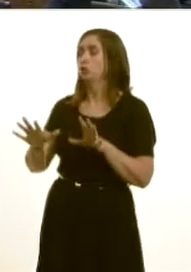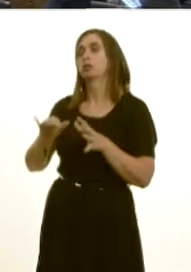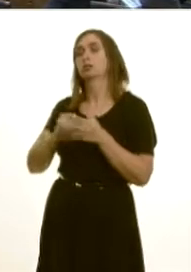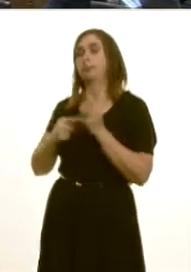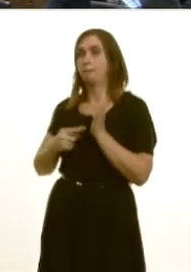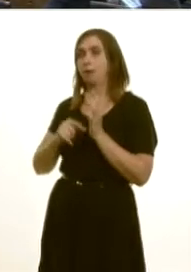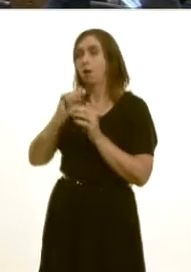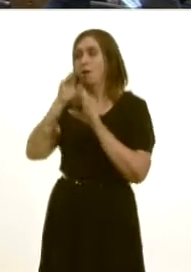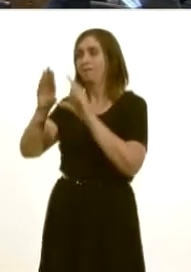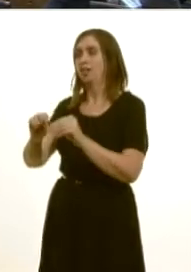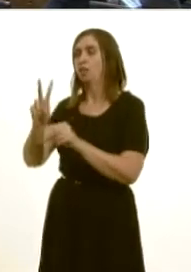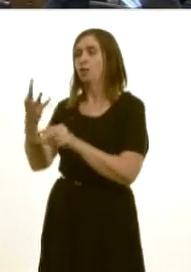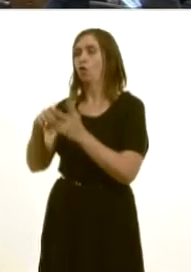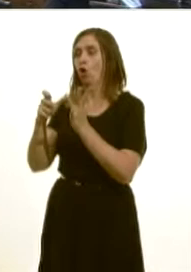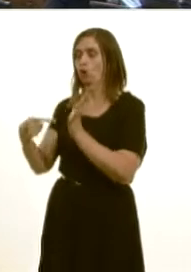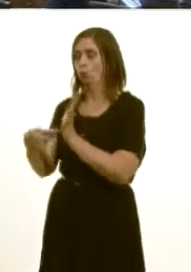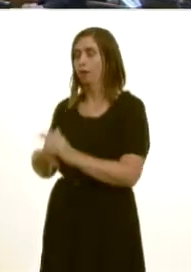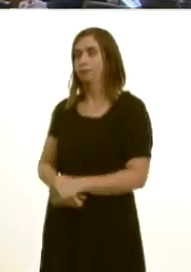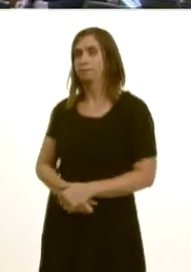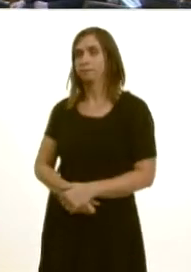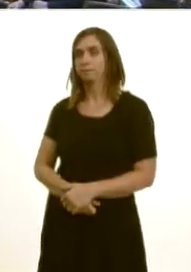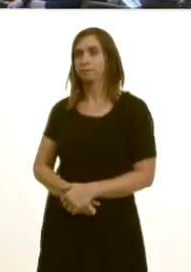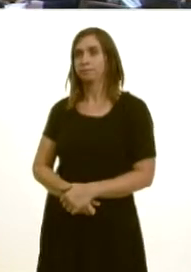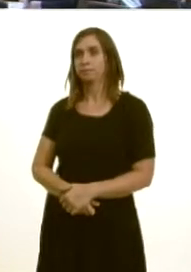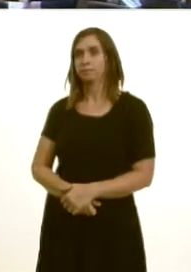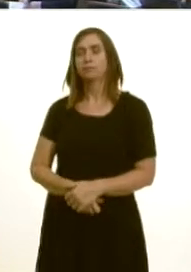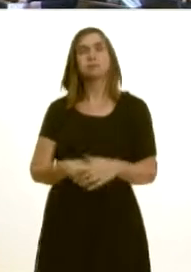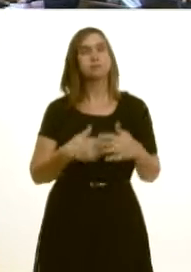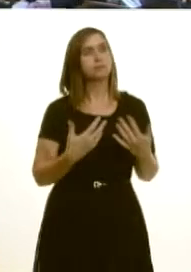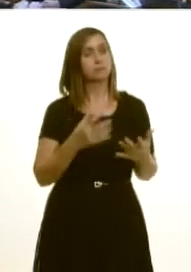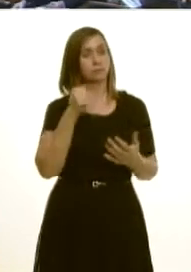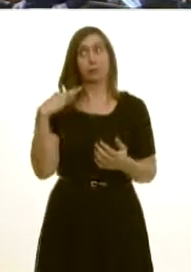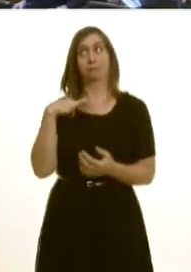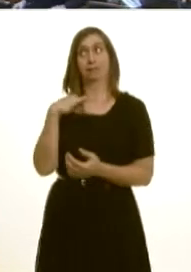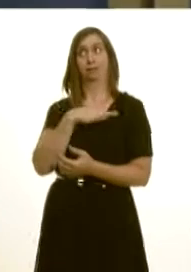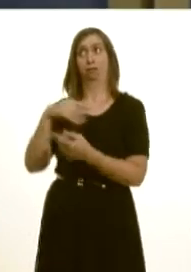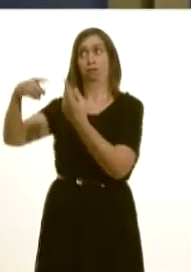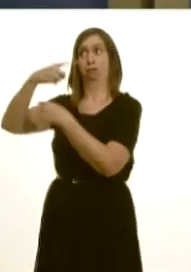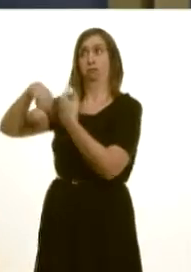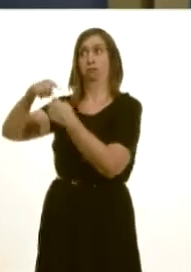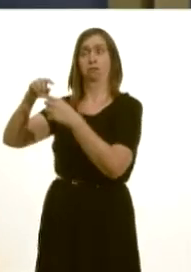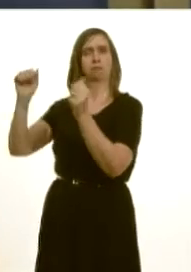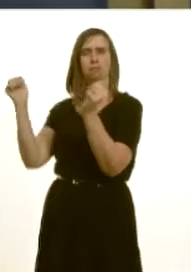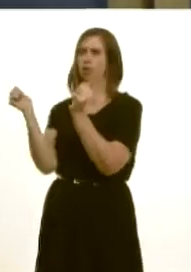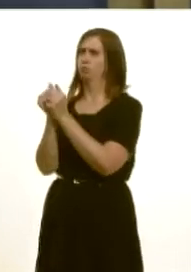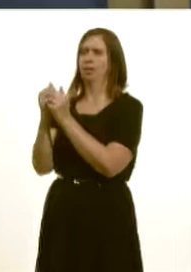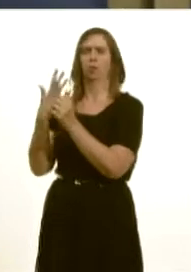on 24 October. Lindsay Whittle: First Minister, you will be aware that the medical profession is united in its bid to have smoking in cars carrying